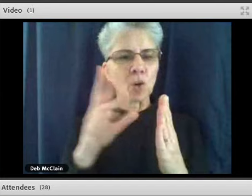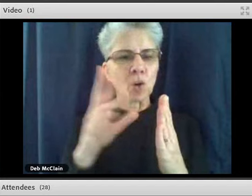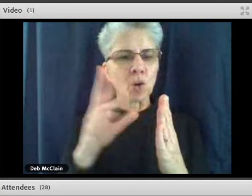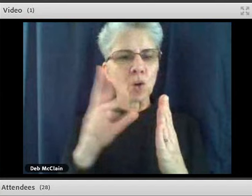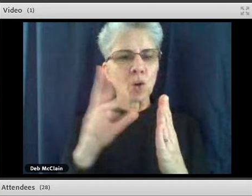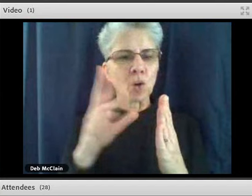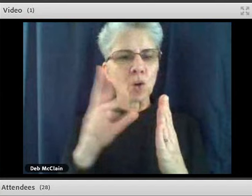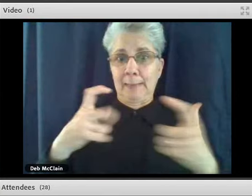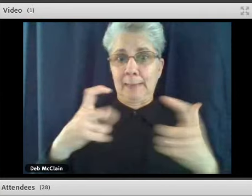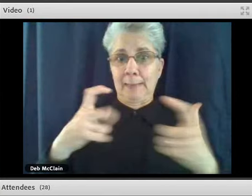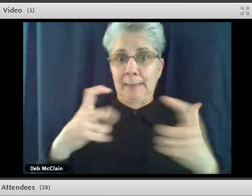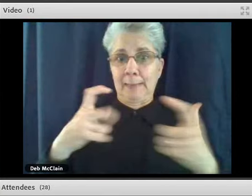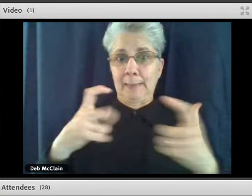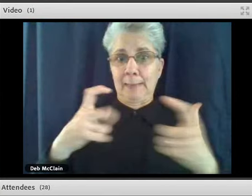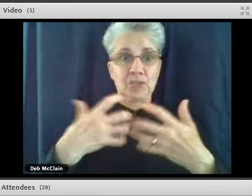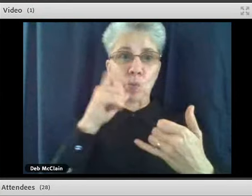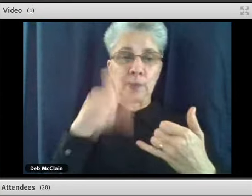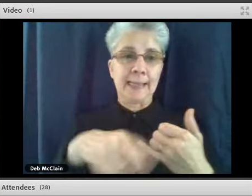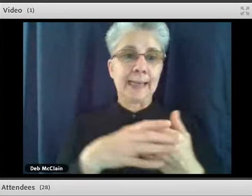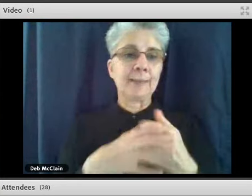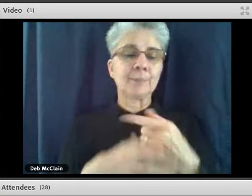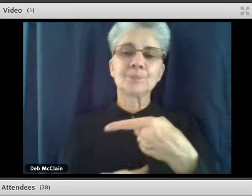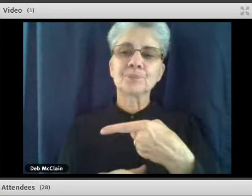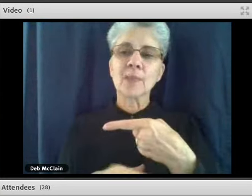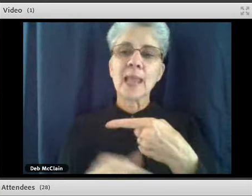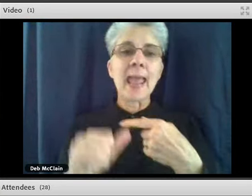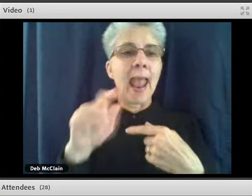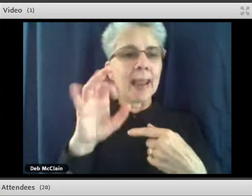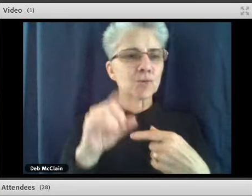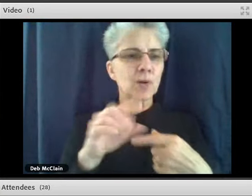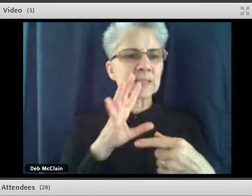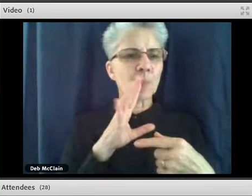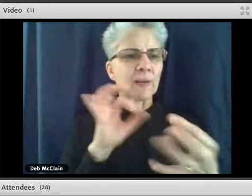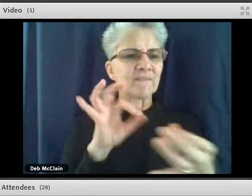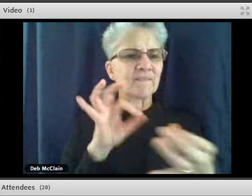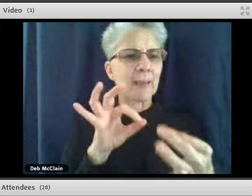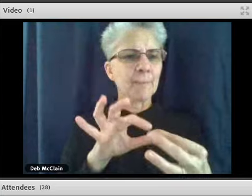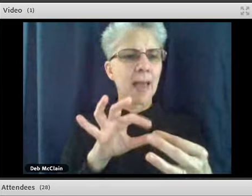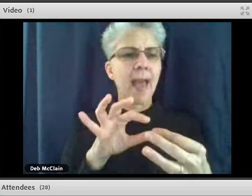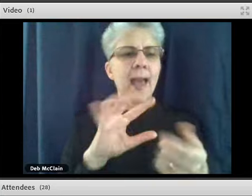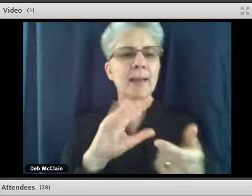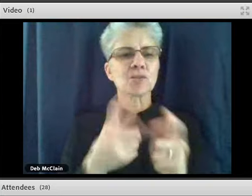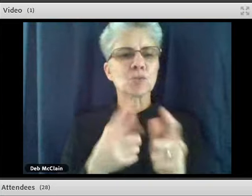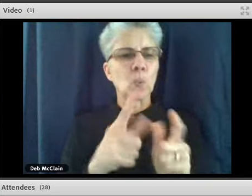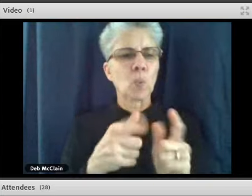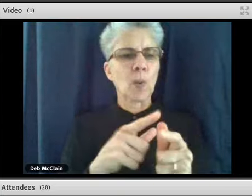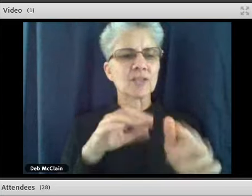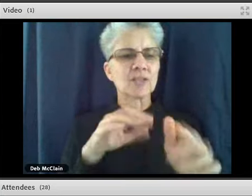And so, there's no more or this large, huge machine that you have to have. Also, Android has Spoken Feedback,